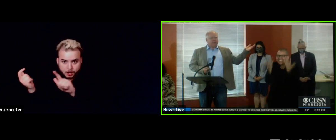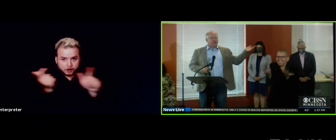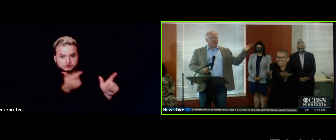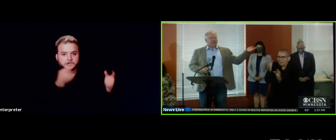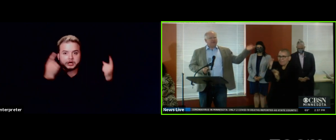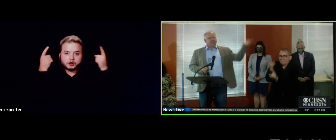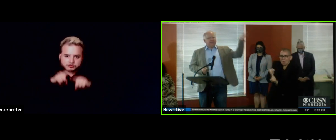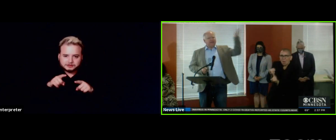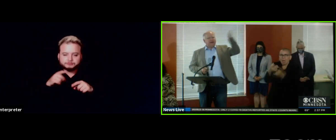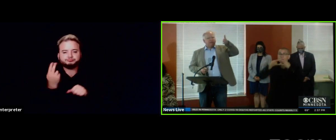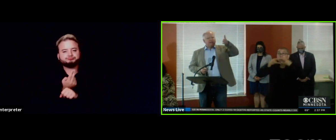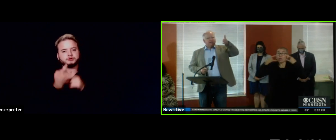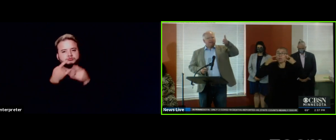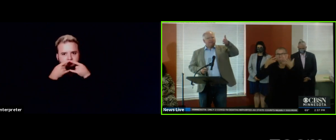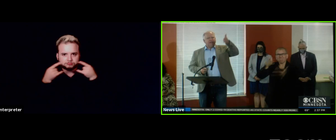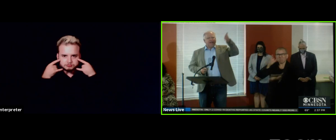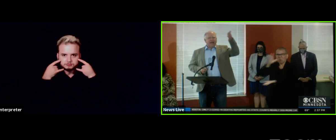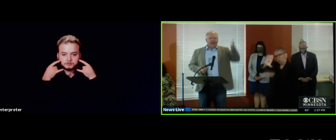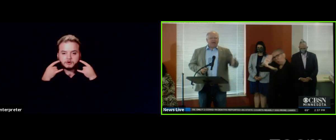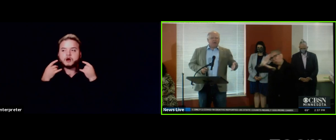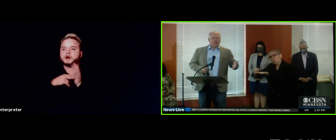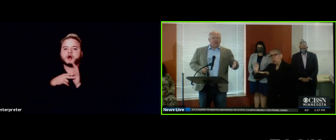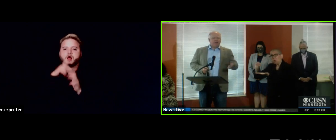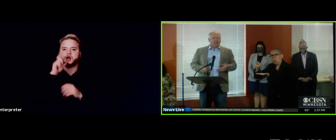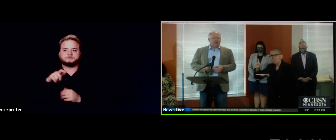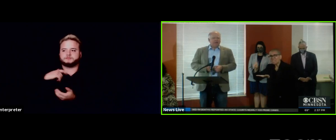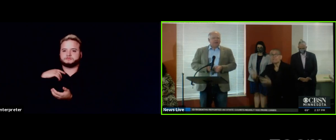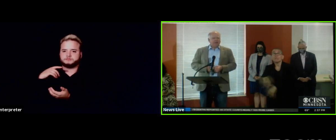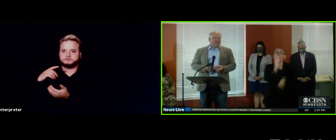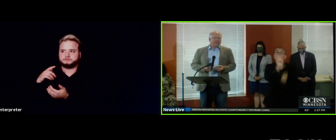are able to get the economic activity and lower the positivity rate. That seems like